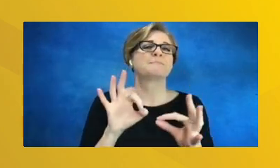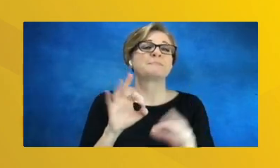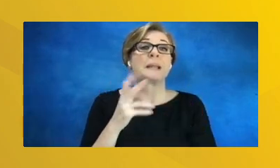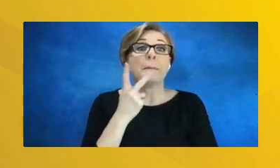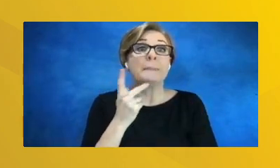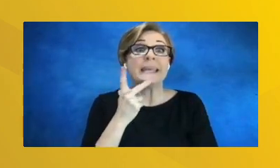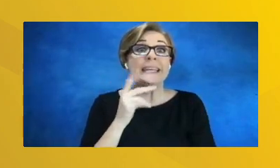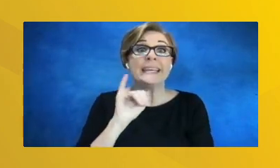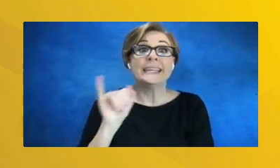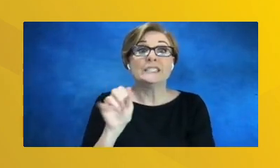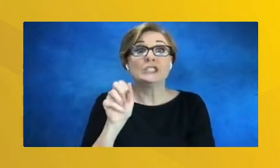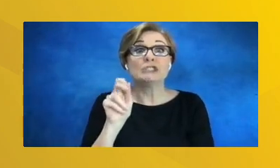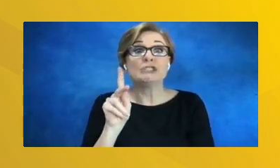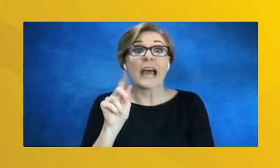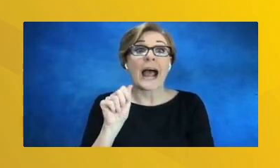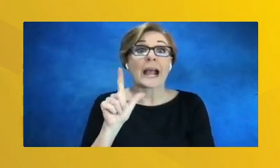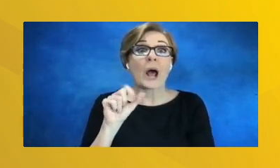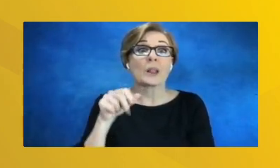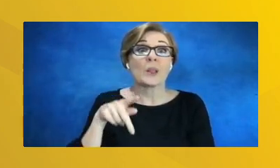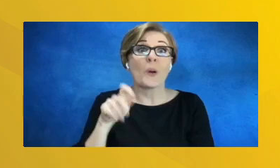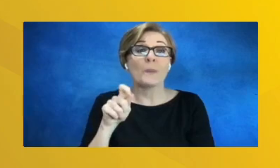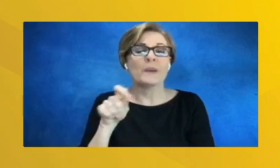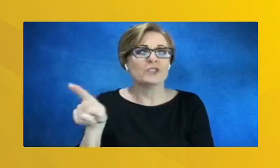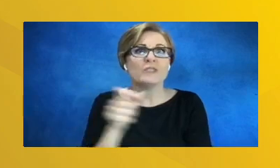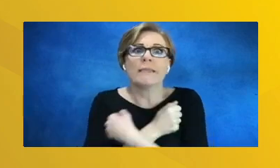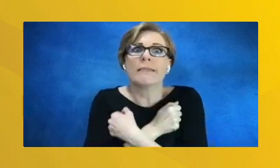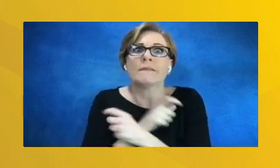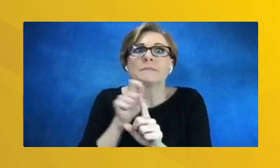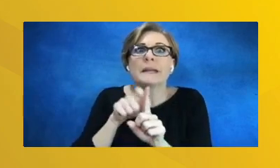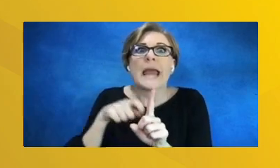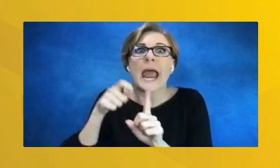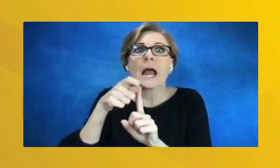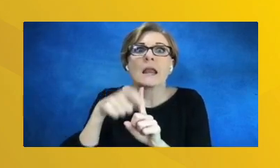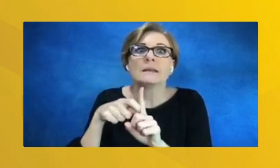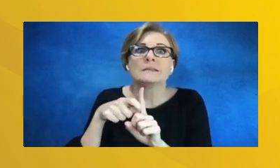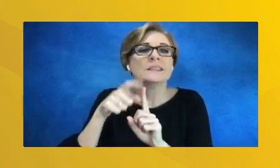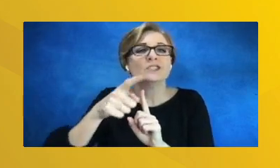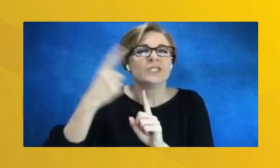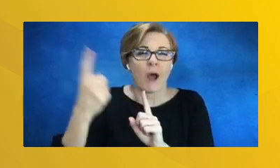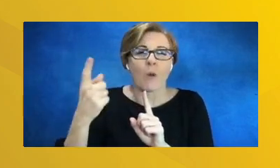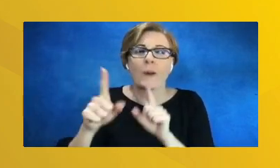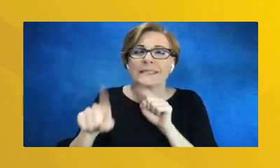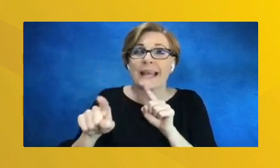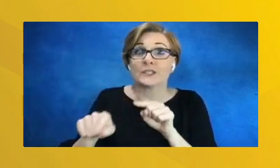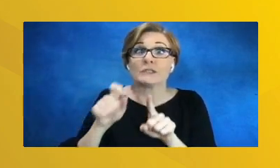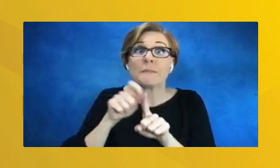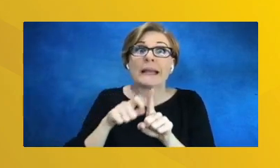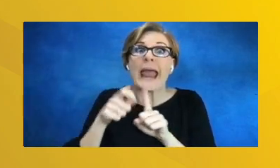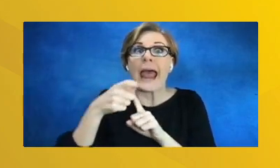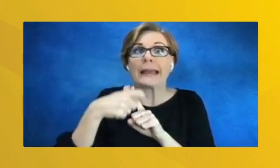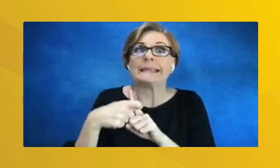And so if you join us, you'll probably notice that that's her answer for a lot of different things food related.